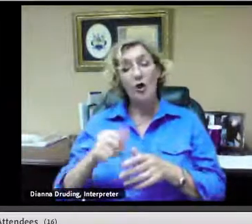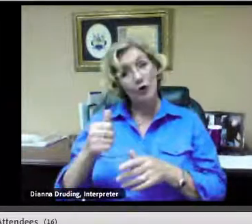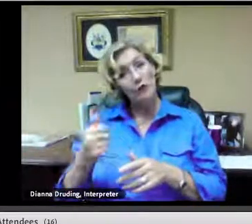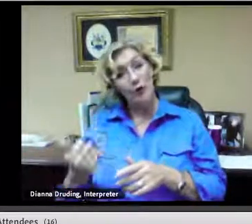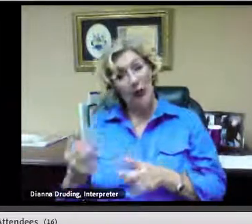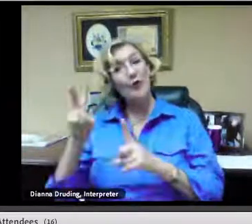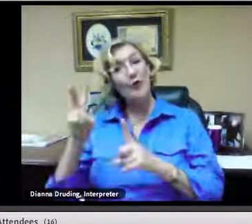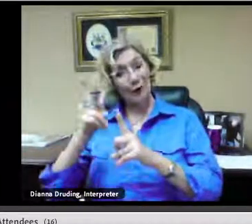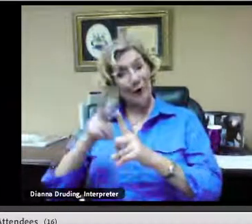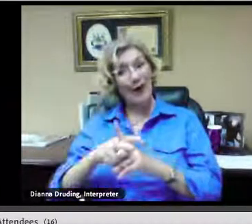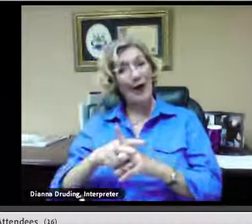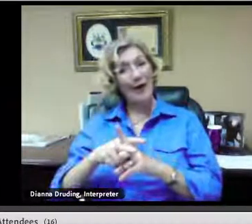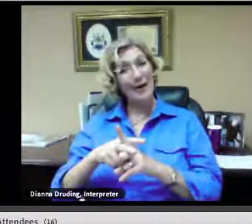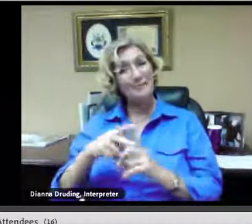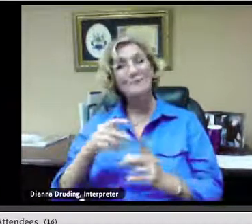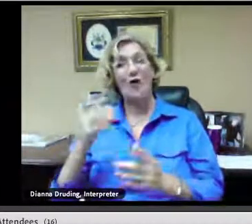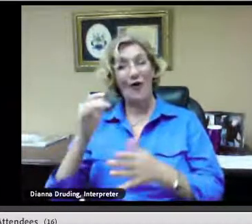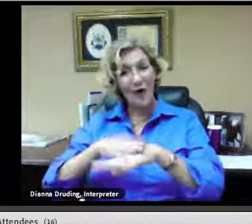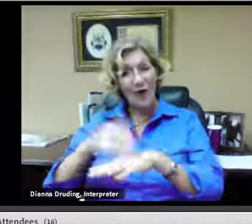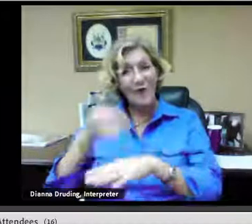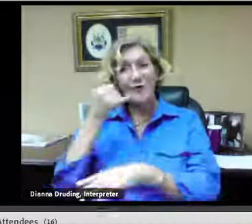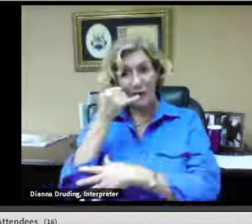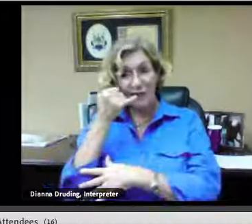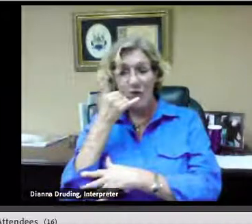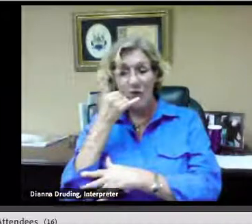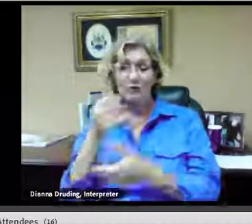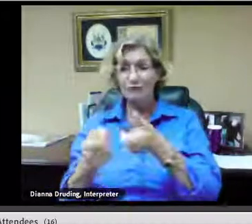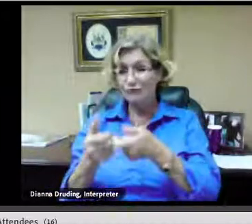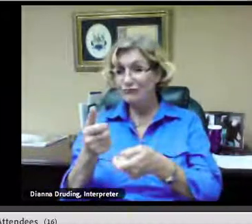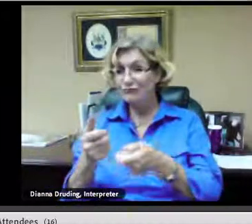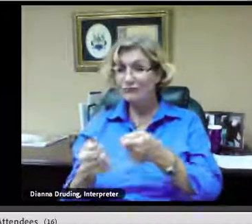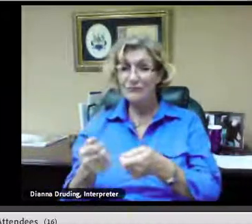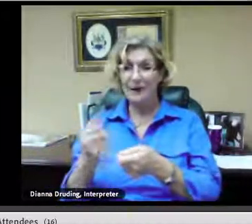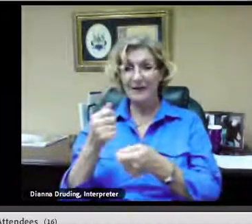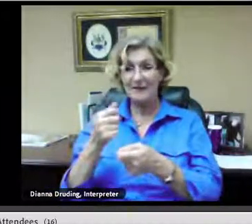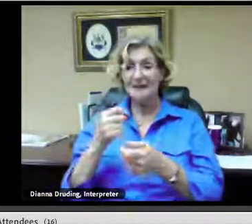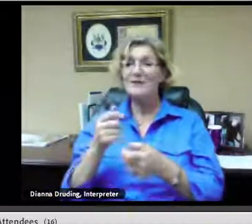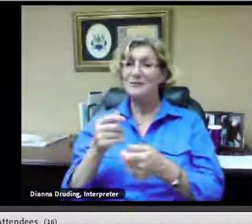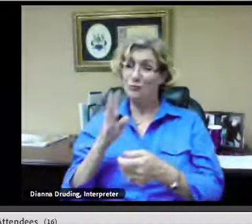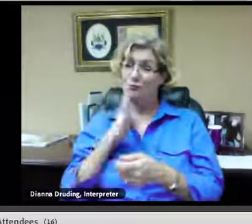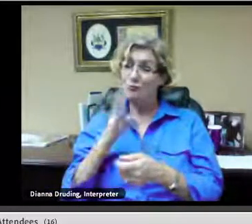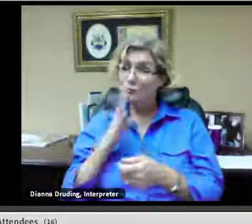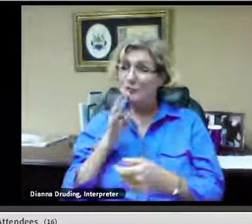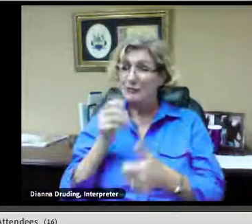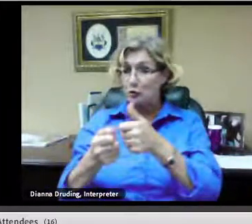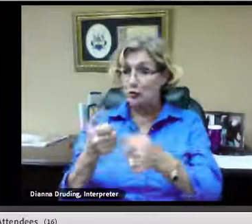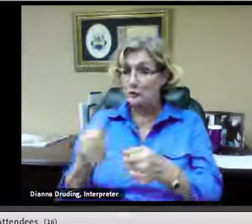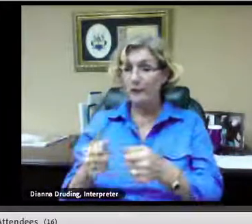some text-to-speech apps that have been very successful with him. Now he can get some text messages,